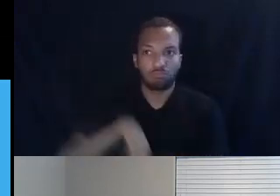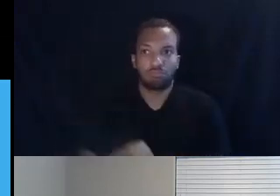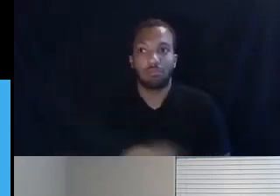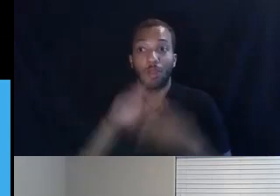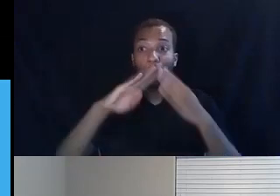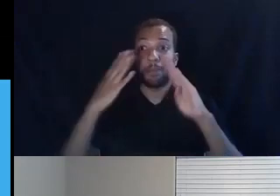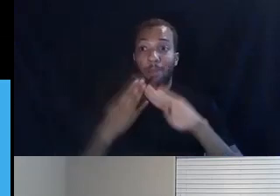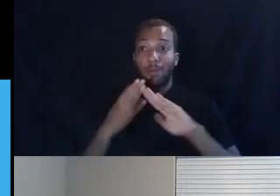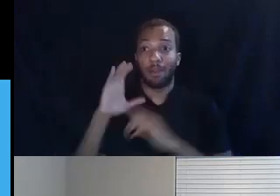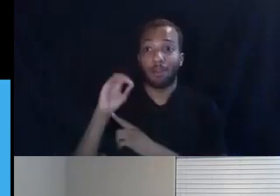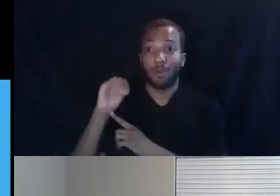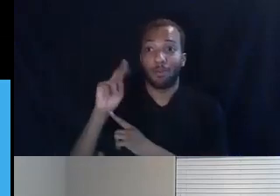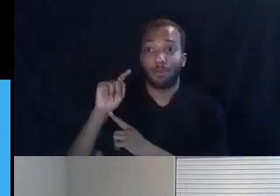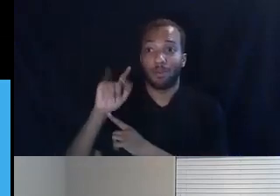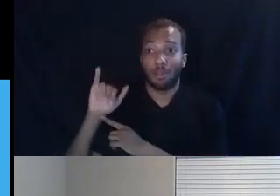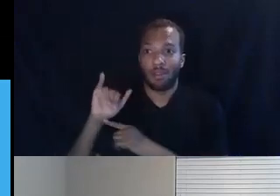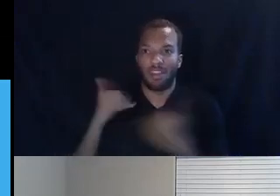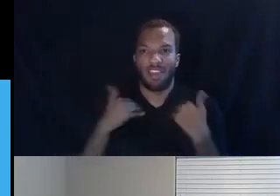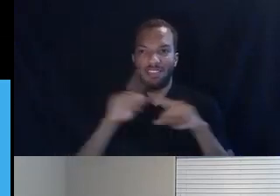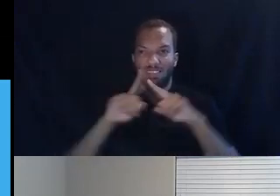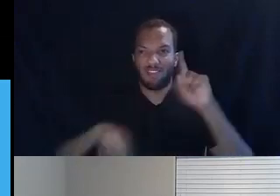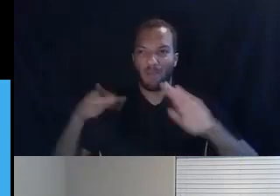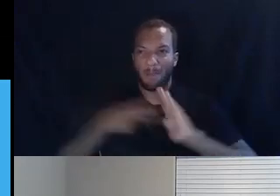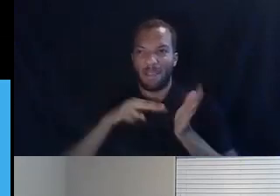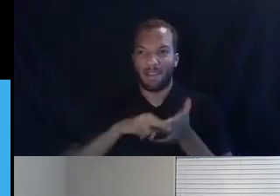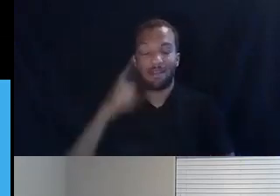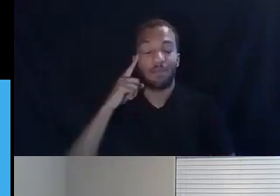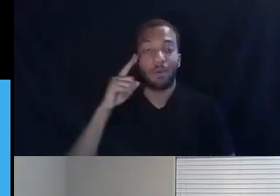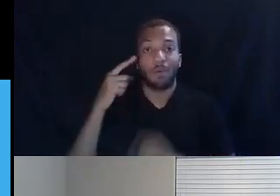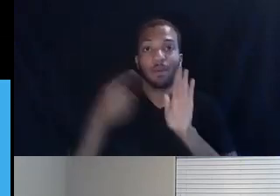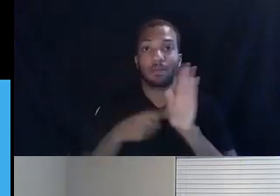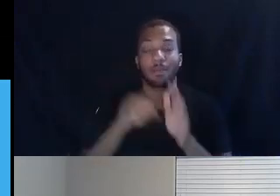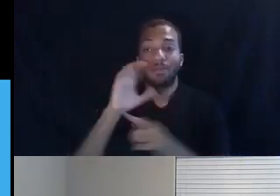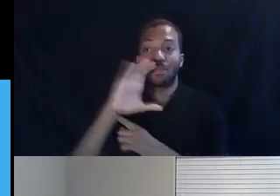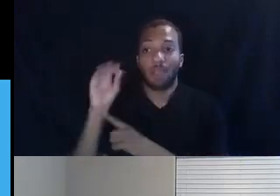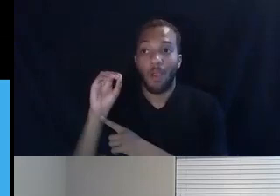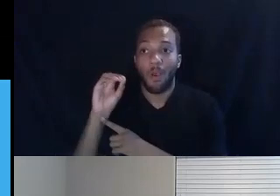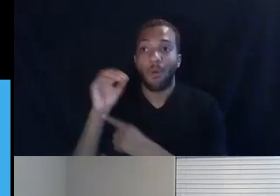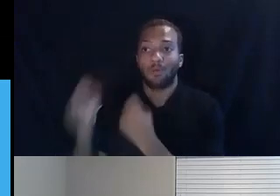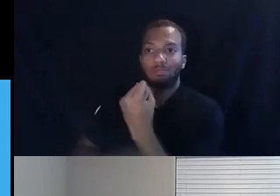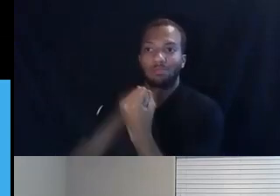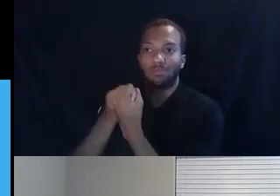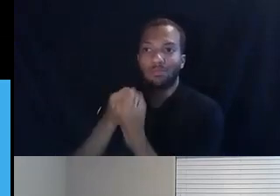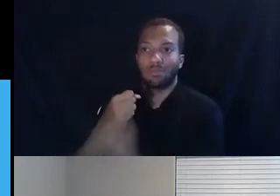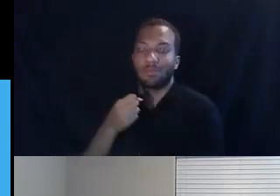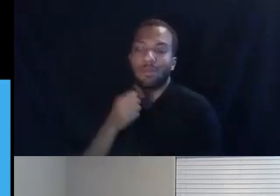For example, for CCOs, the population they serve are Medicaid patients, hospitals serve regions,